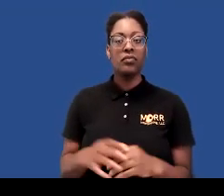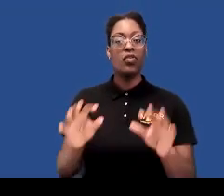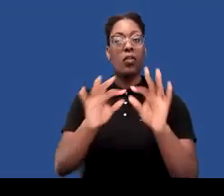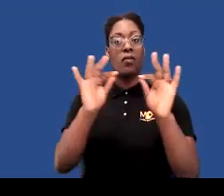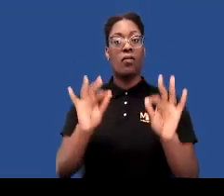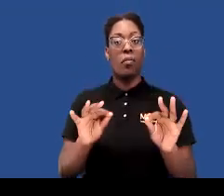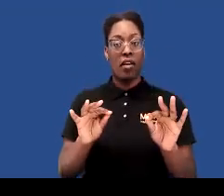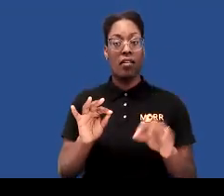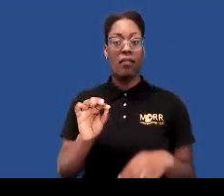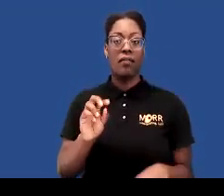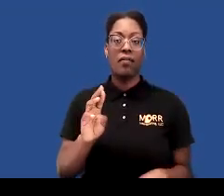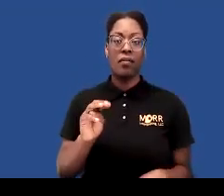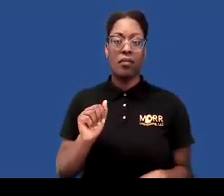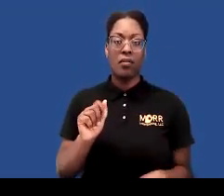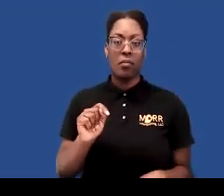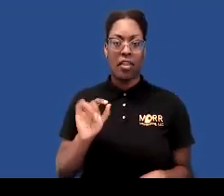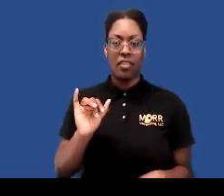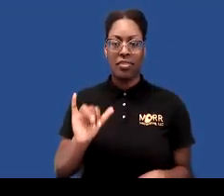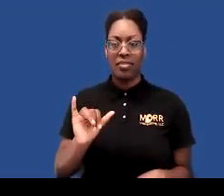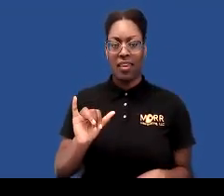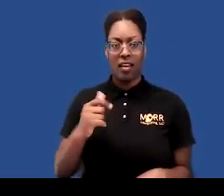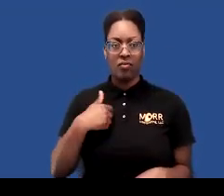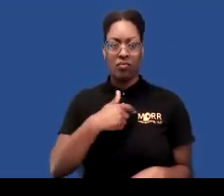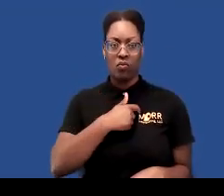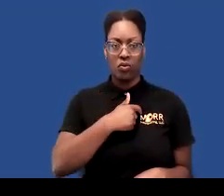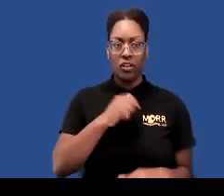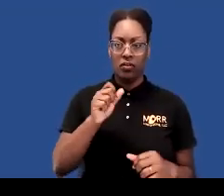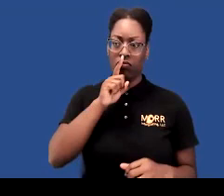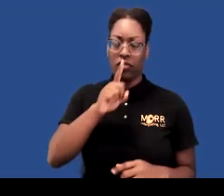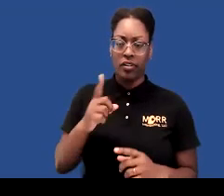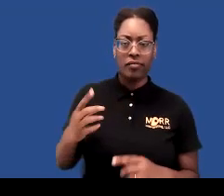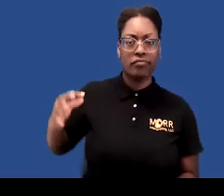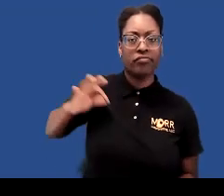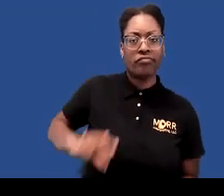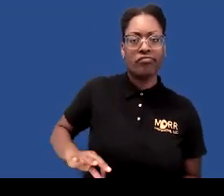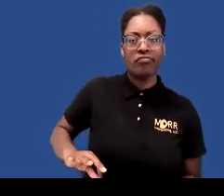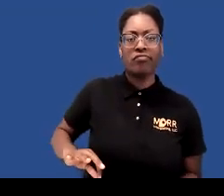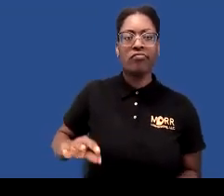"has instead been largely relegated "to the sidelines of the field." Denton makes the case that we must certainly